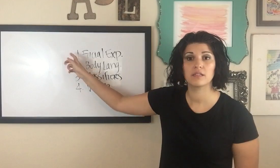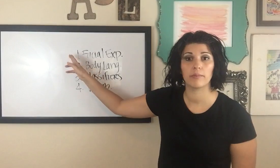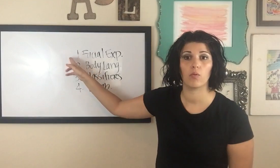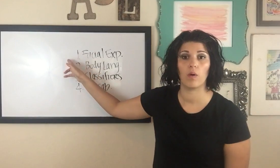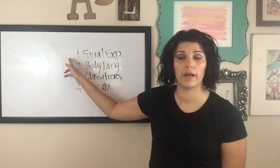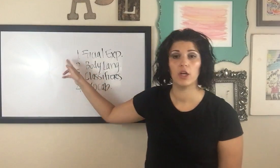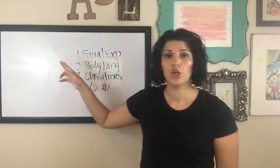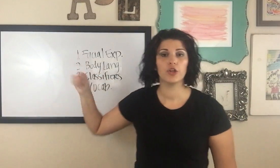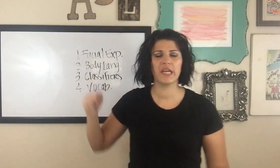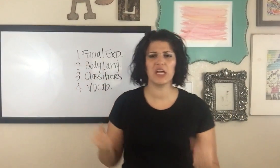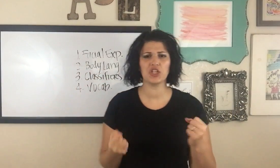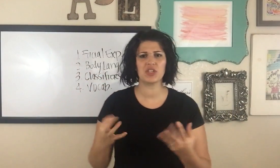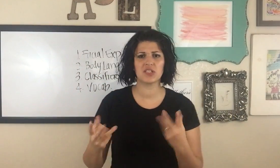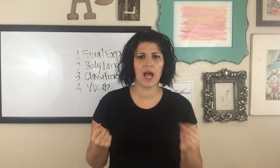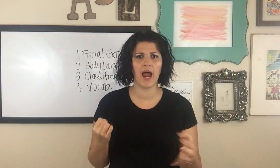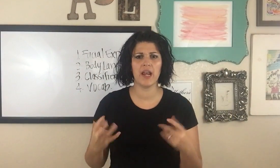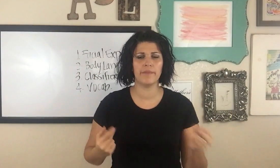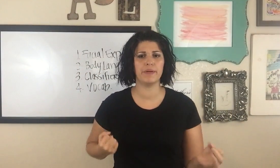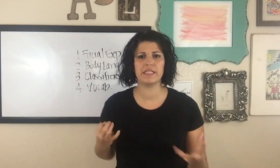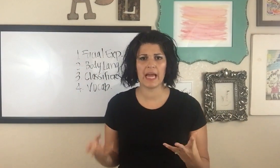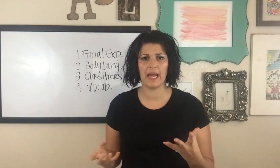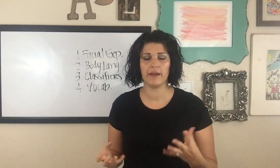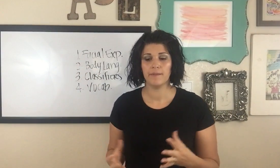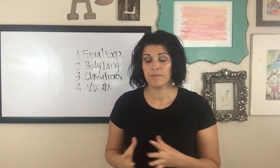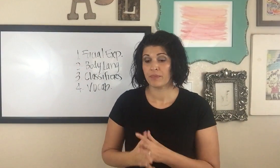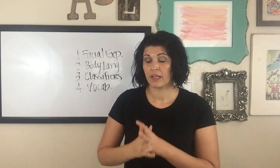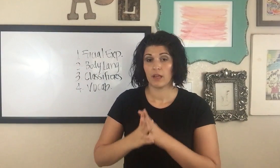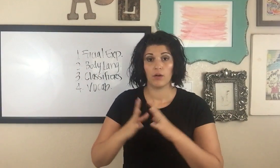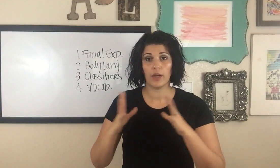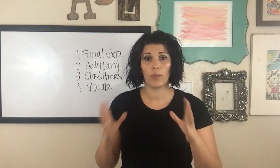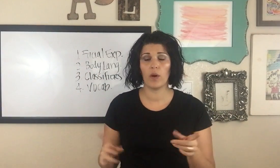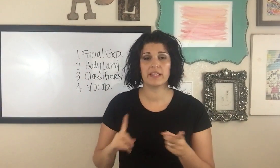It's number one. You can't just sign and be dead. Number one.